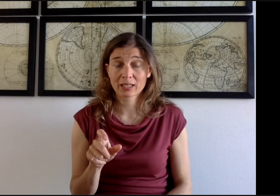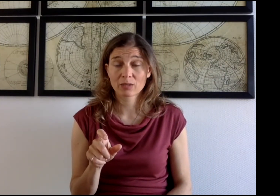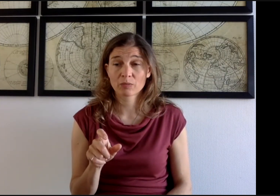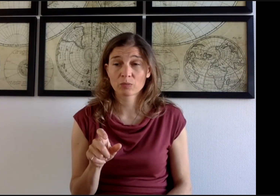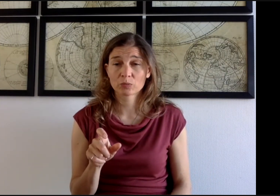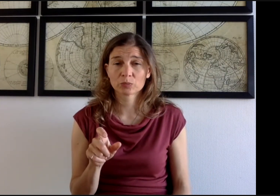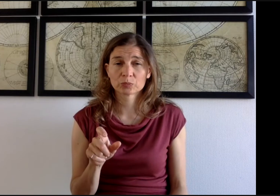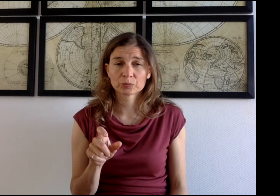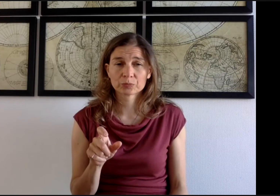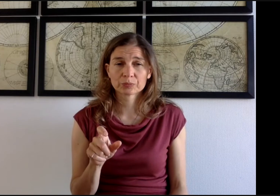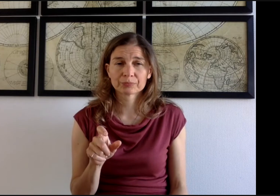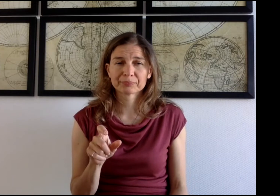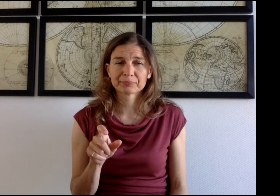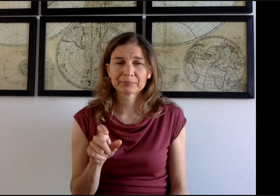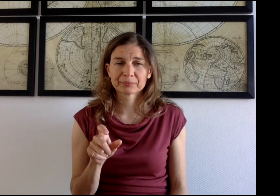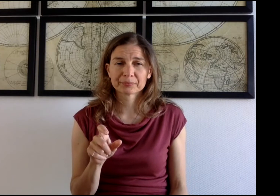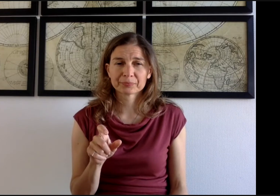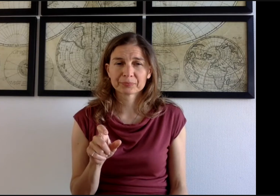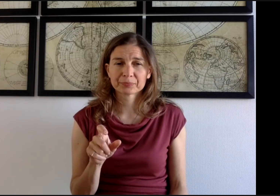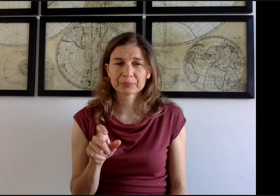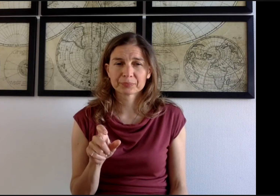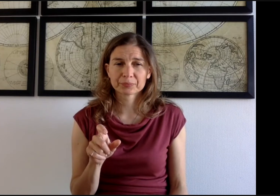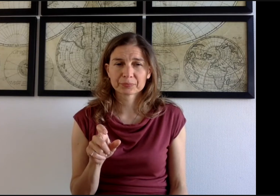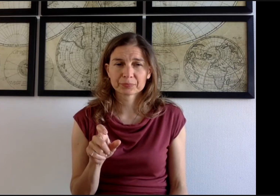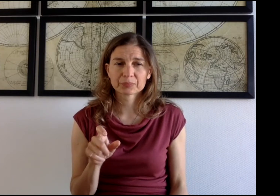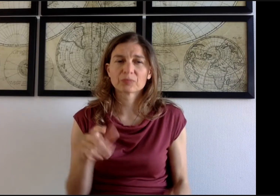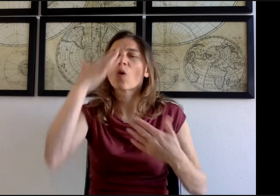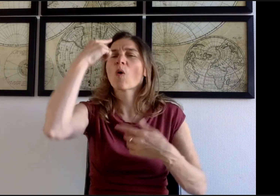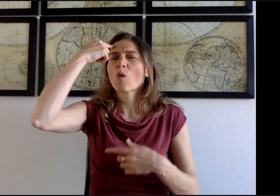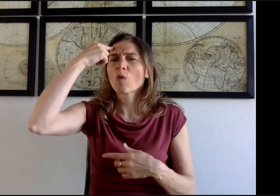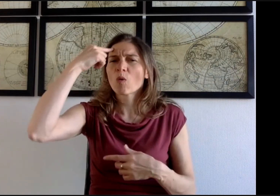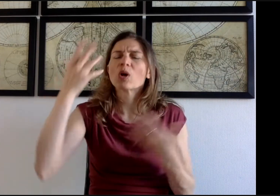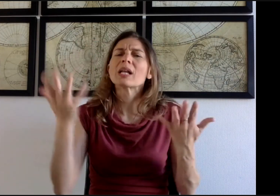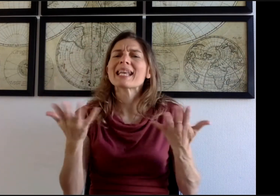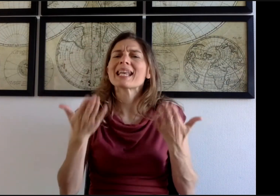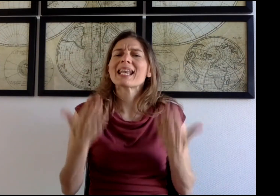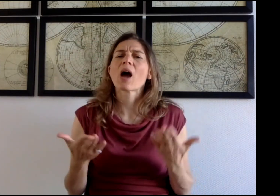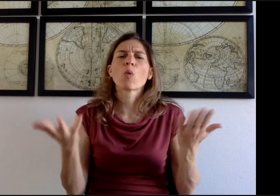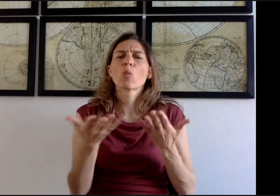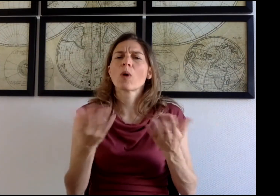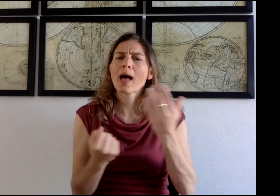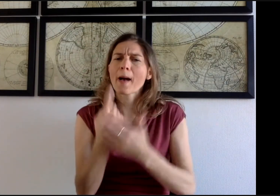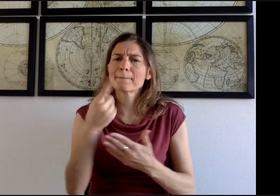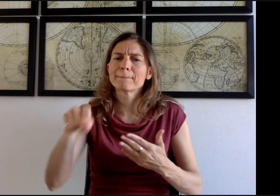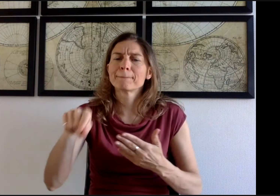of contagion in hospitalization in intensive care unit.